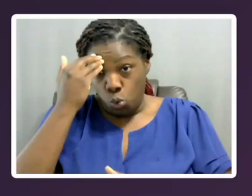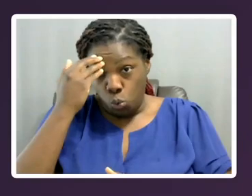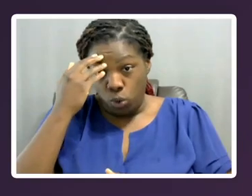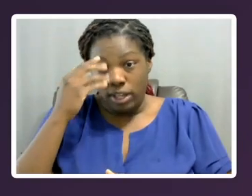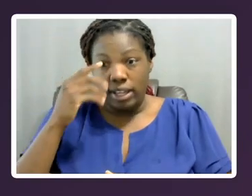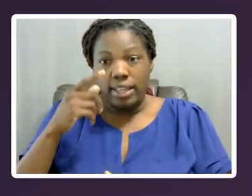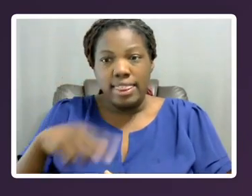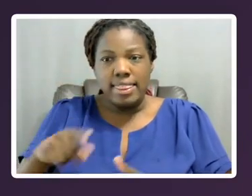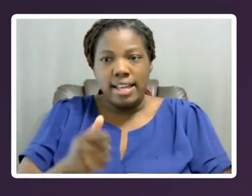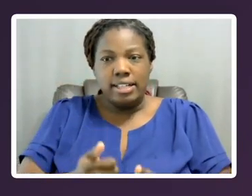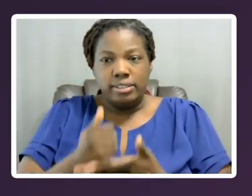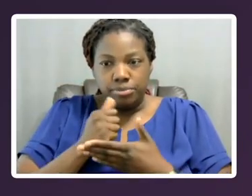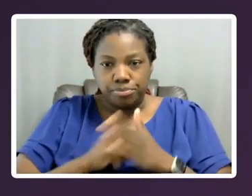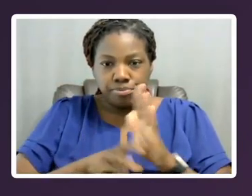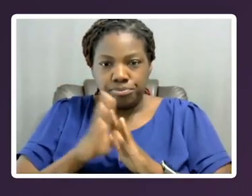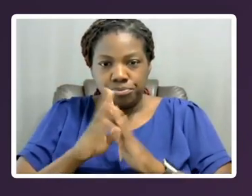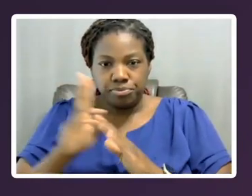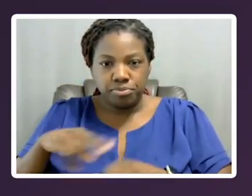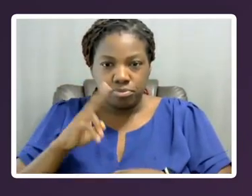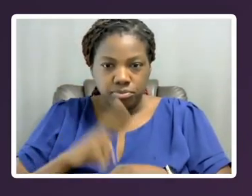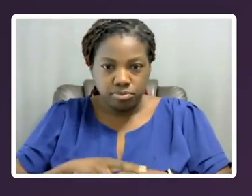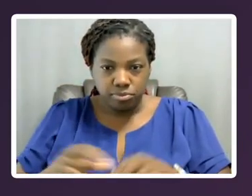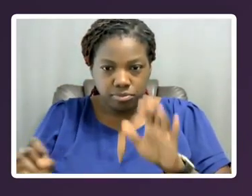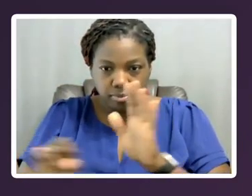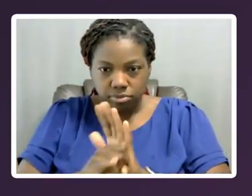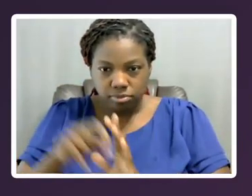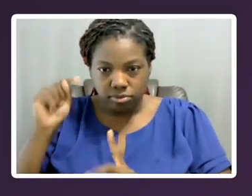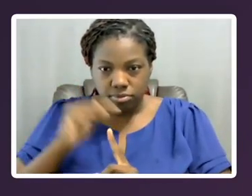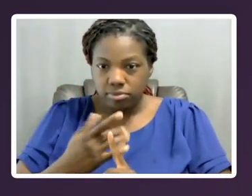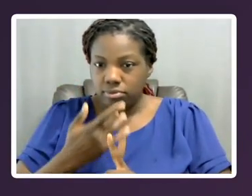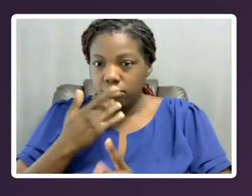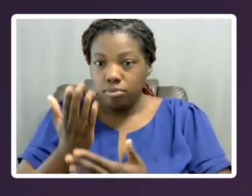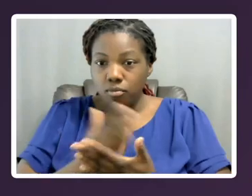identity -- this is my favorite part of the presentation. Because on the next slide,